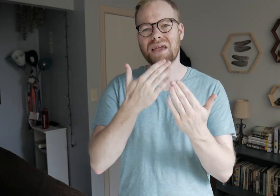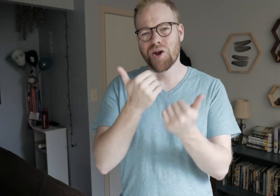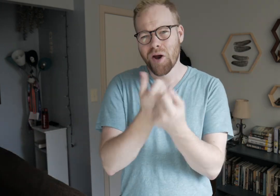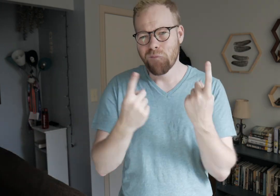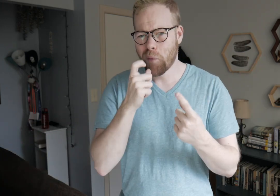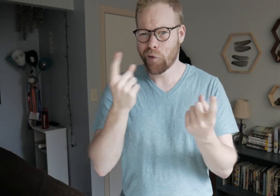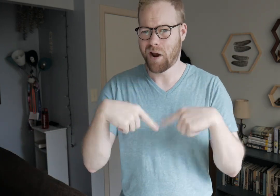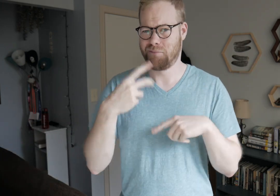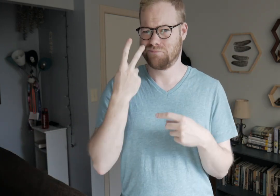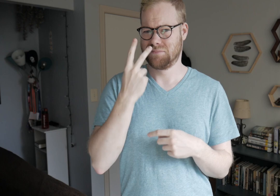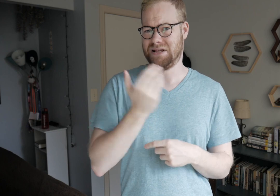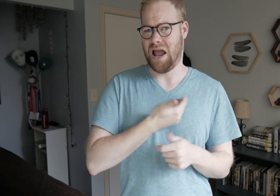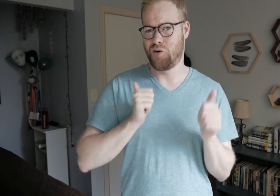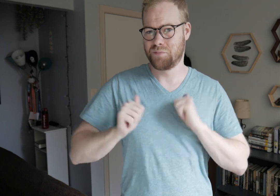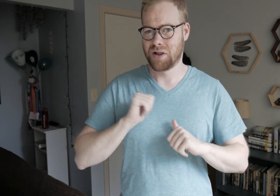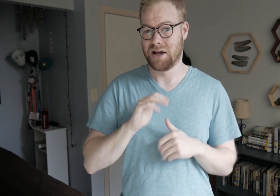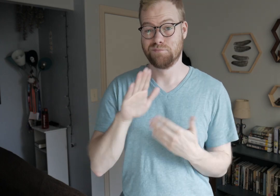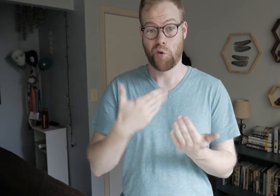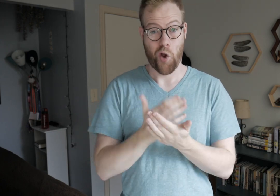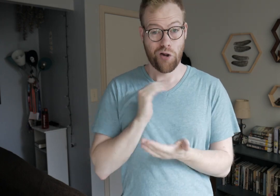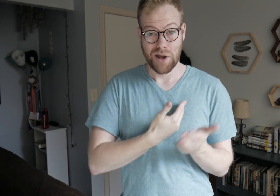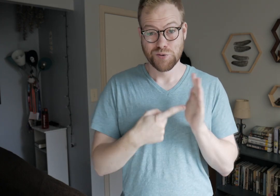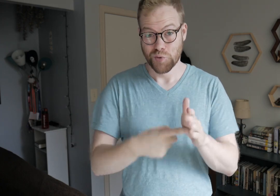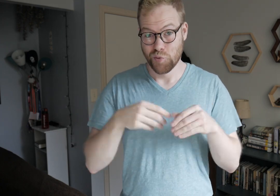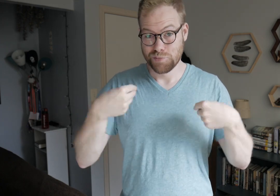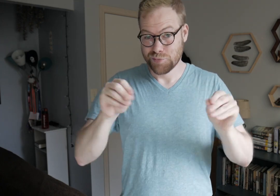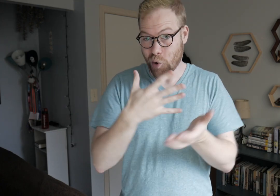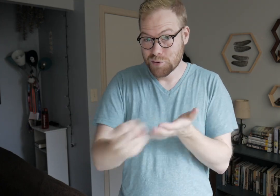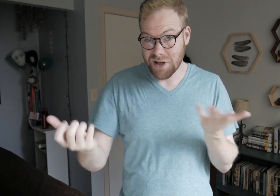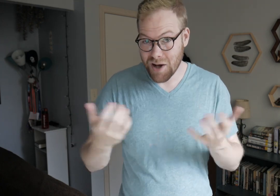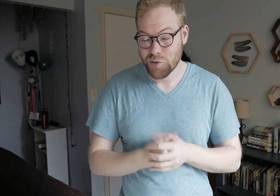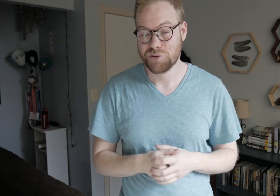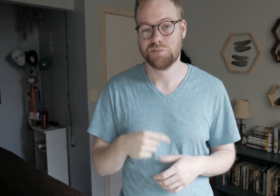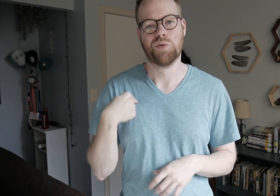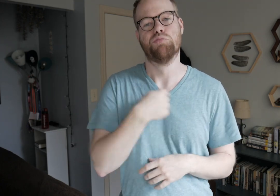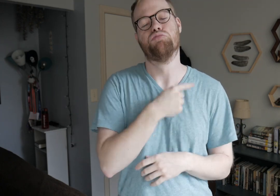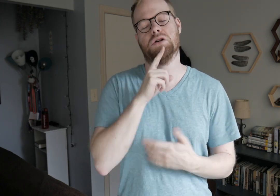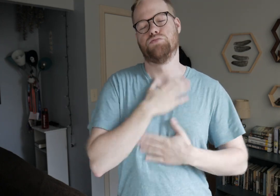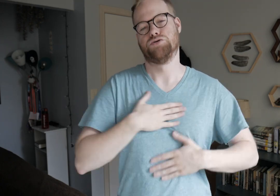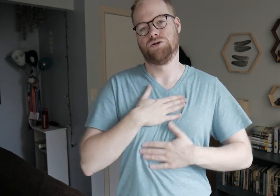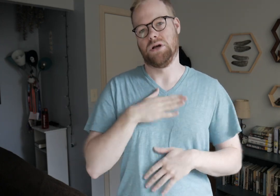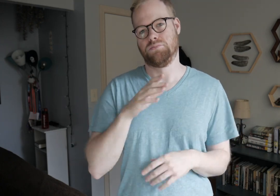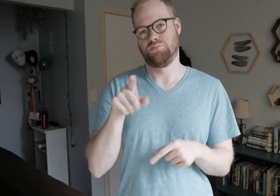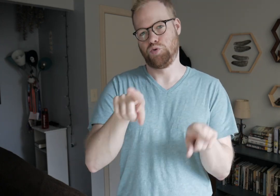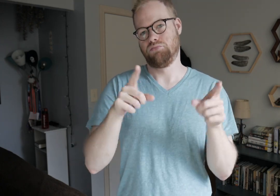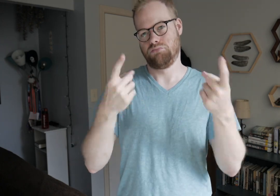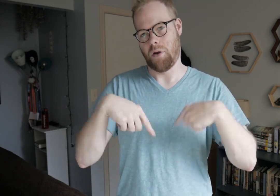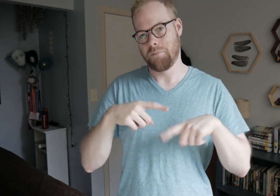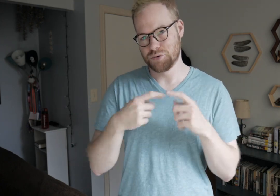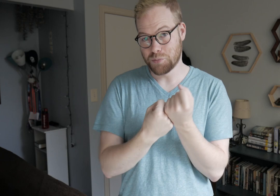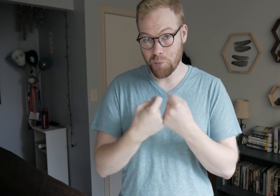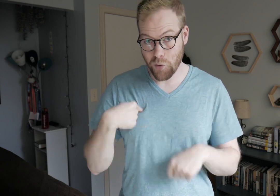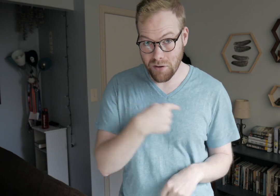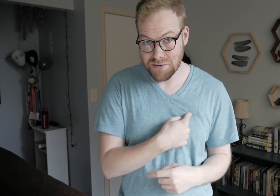Thank you to everyone who came to see all the plays, all of our shows sold out! We all appreciate you coming to support us!